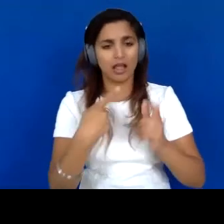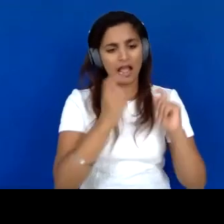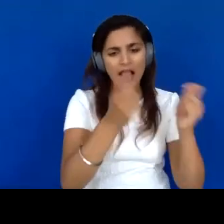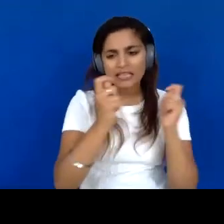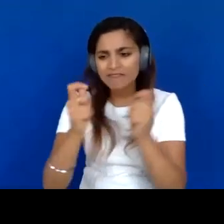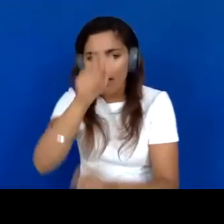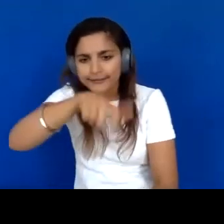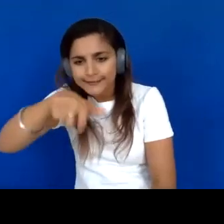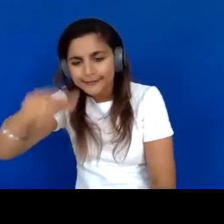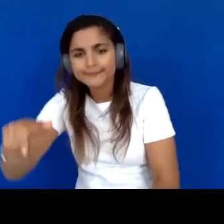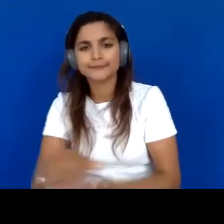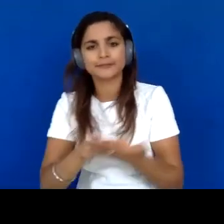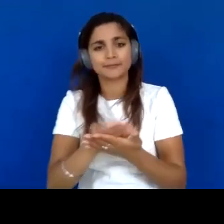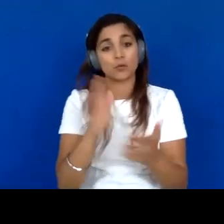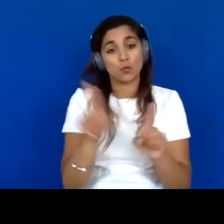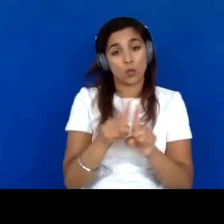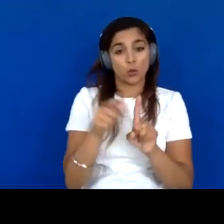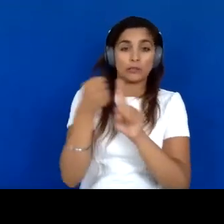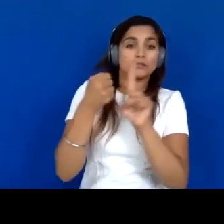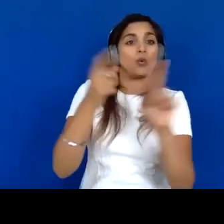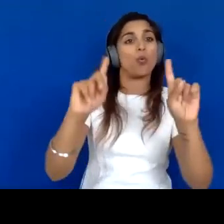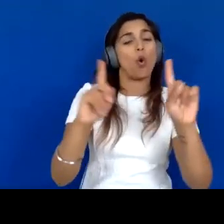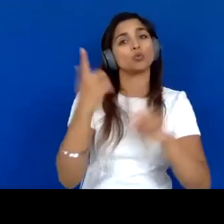reinforcement of the super humans triumph over adversity narratives